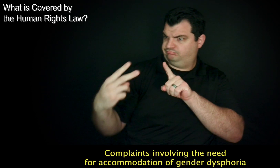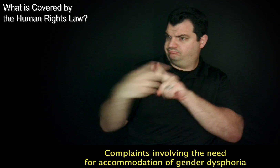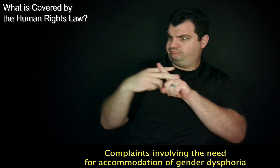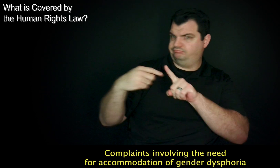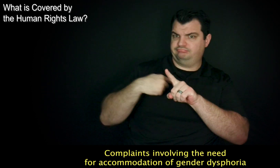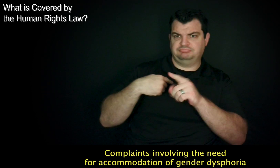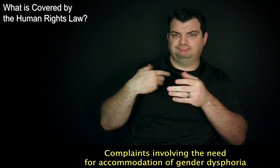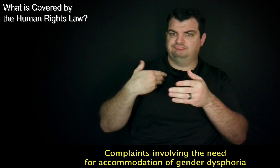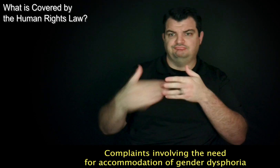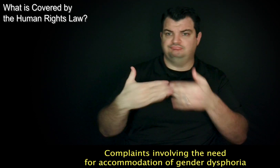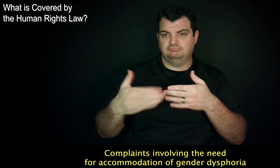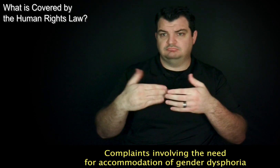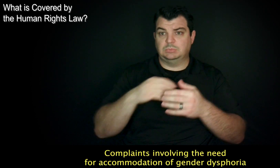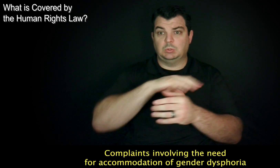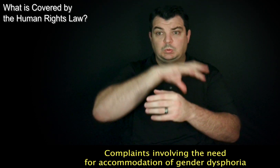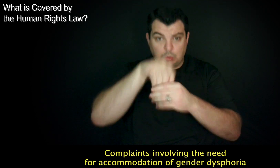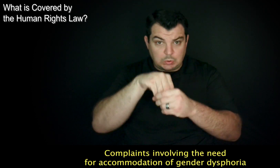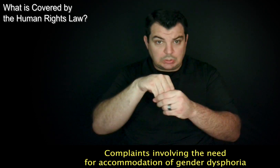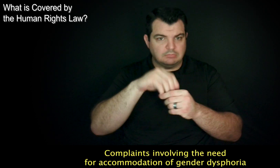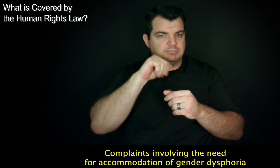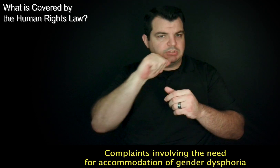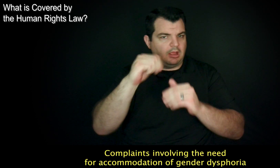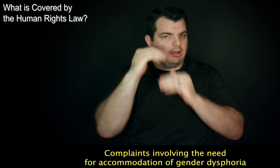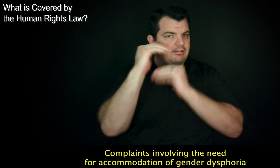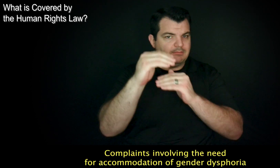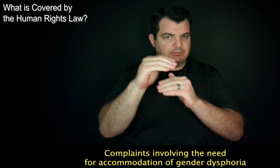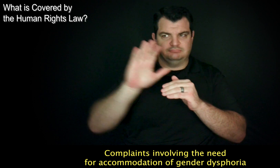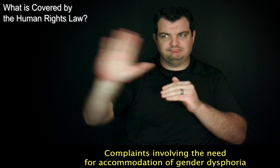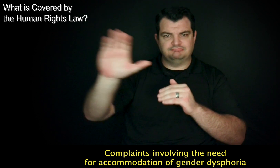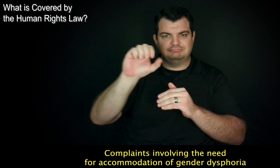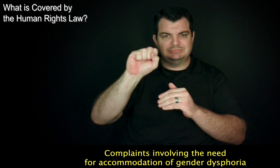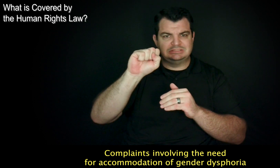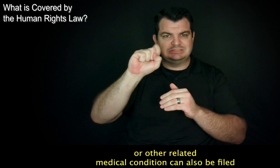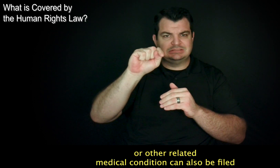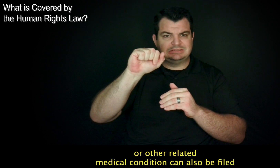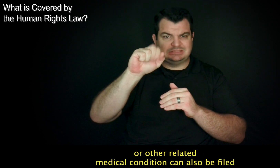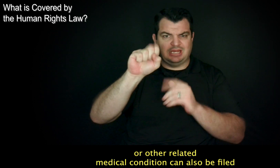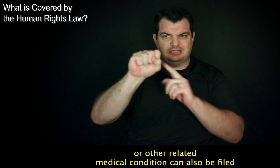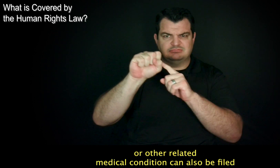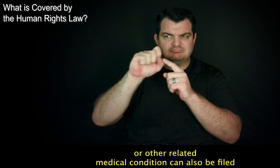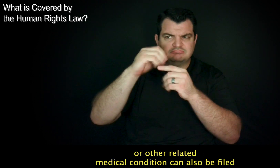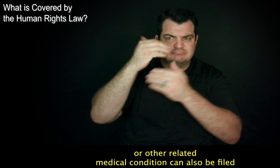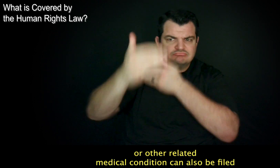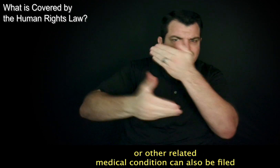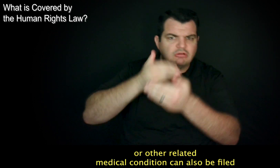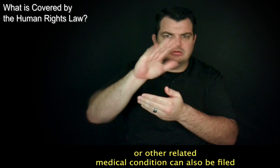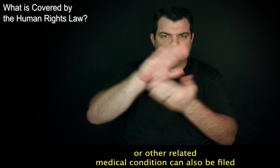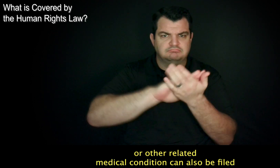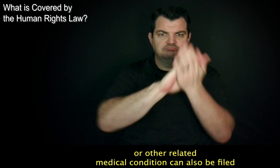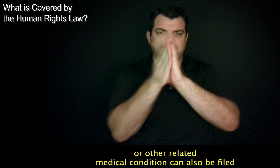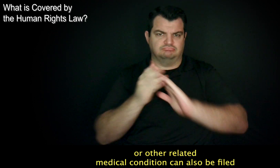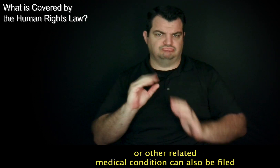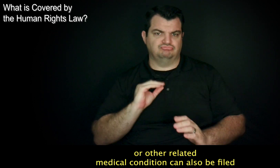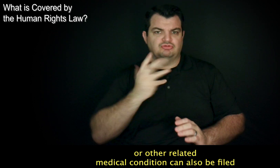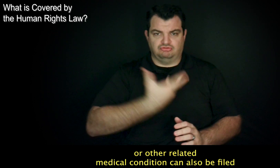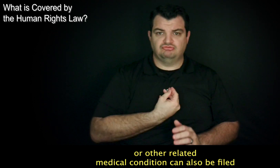Complaints involving the need for accommodation of gender dysphoria or other related medical condition can also be filed